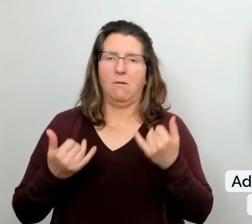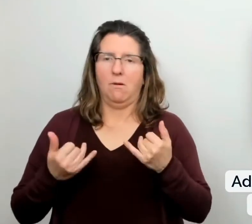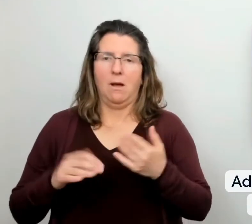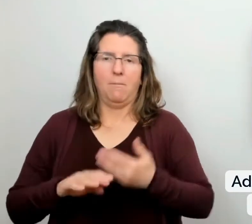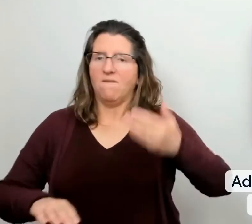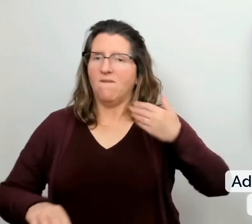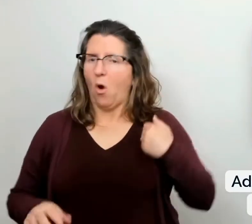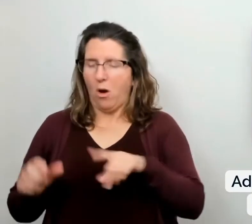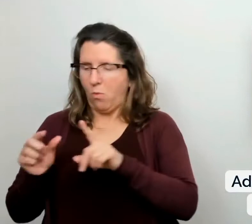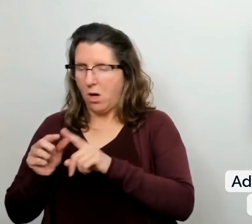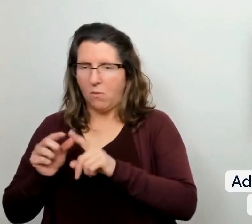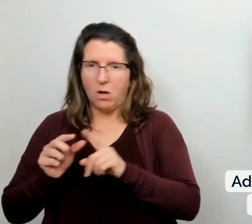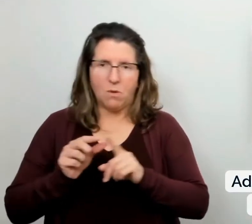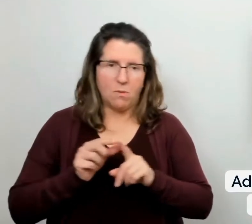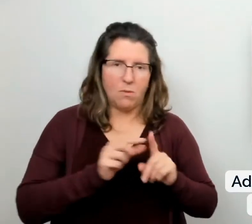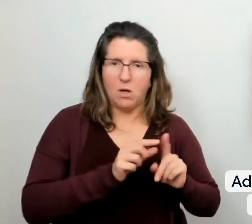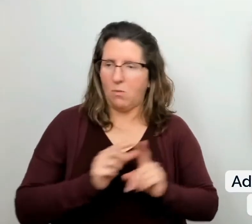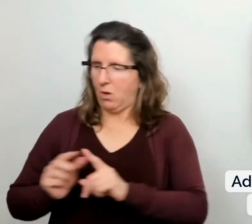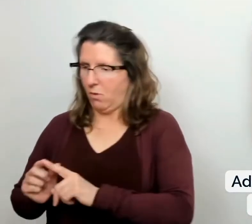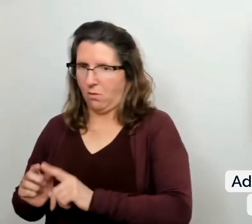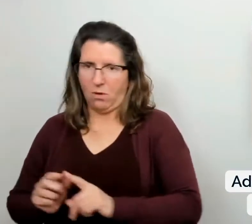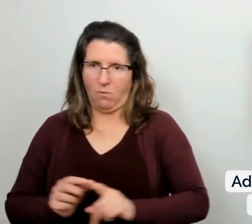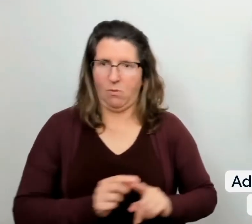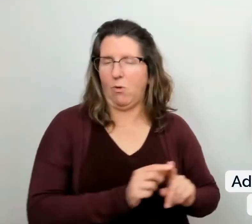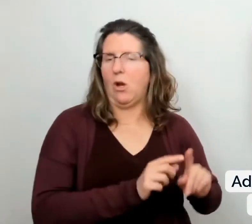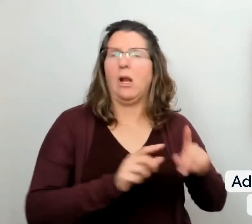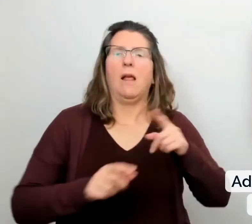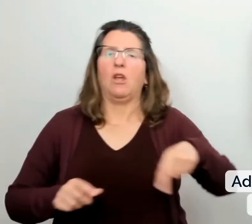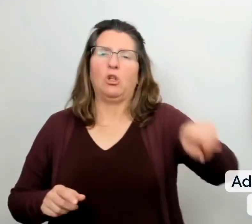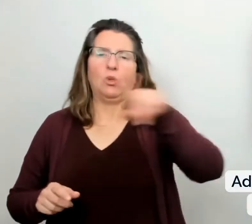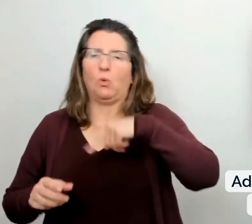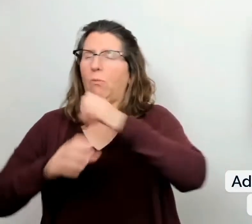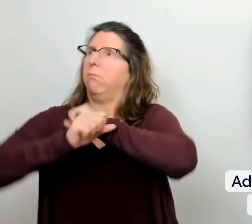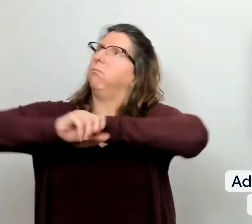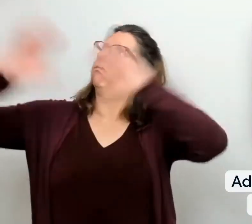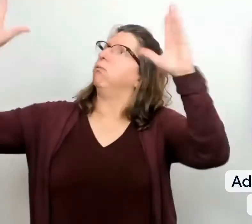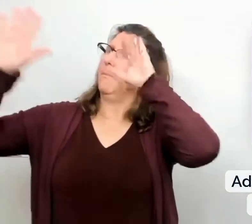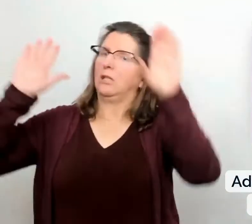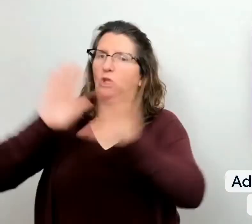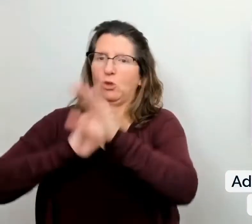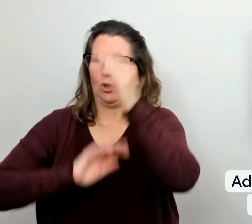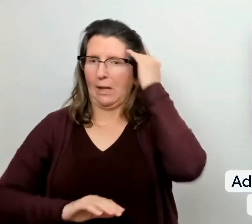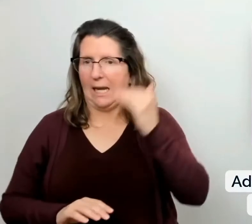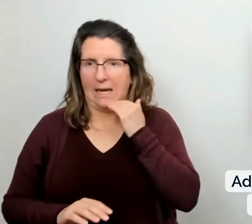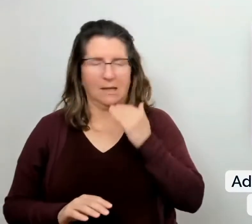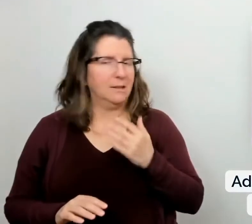Old-school note-taking was just linear text on a page. From this students would then visualize the information in their heads.